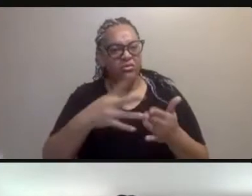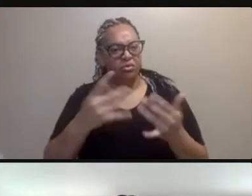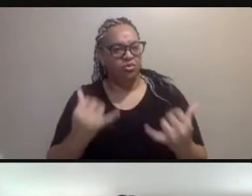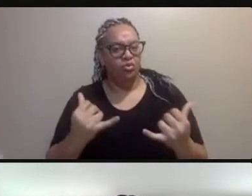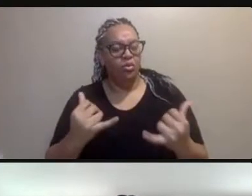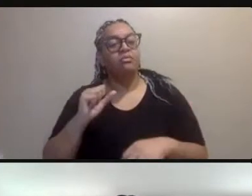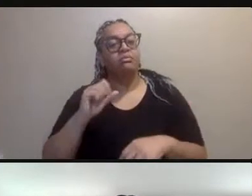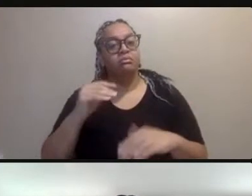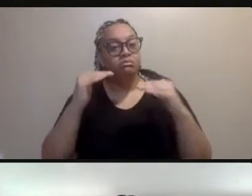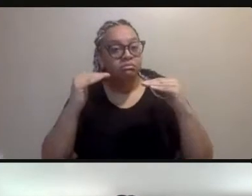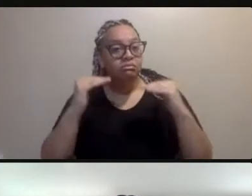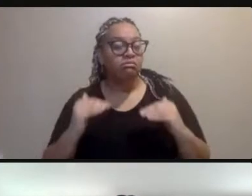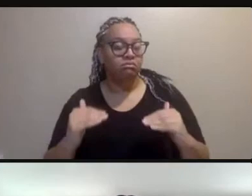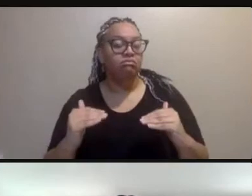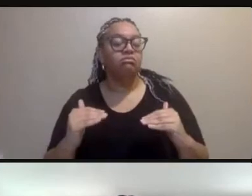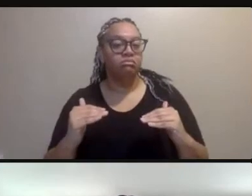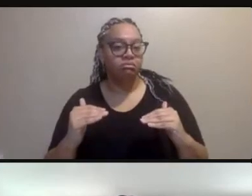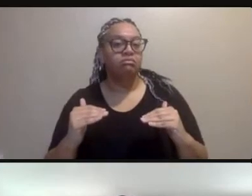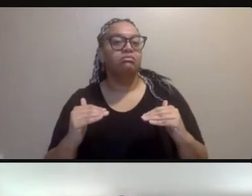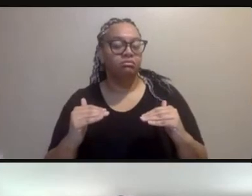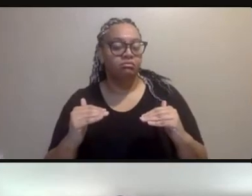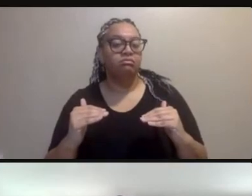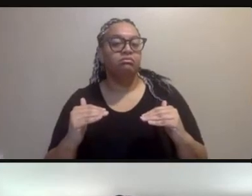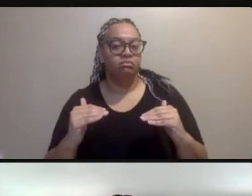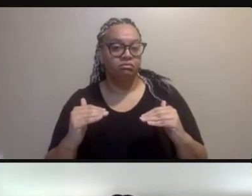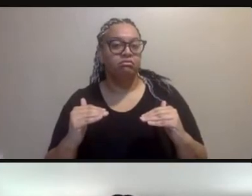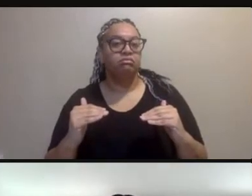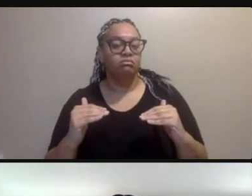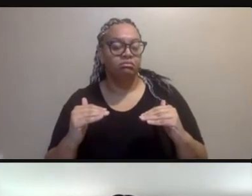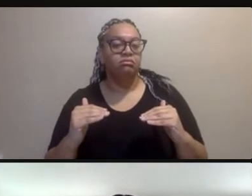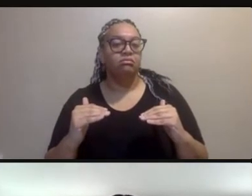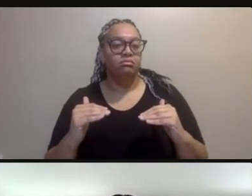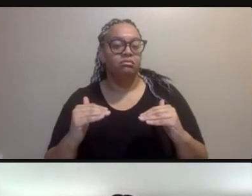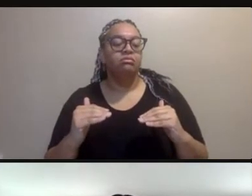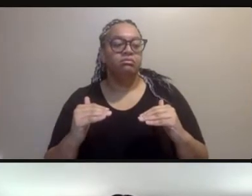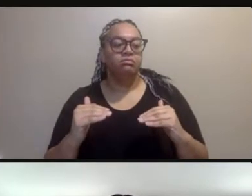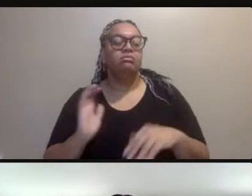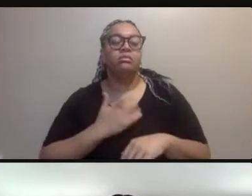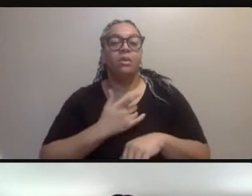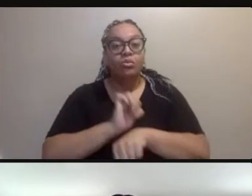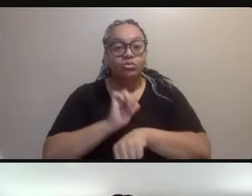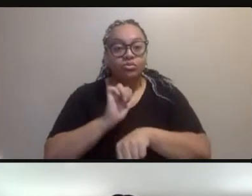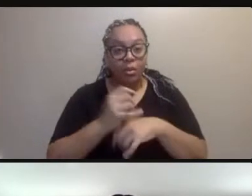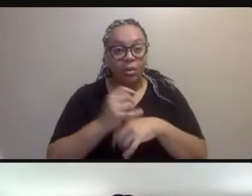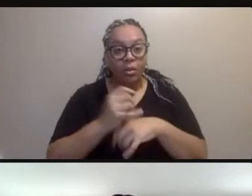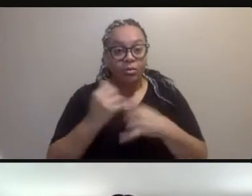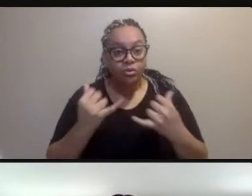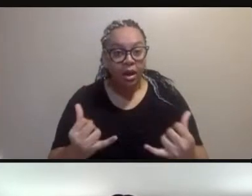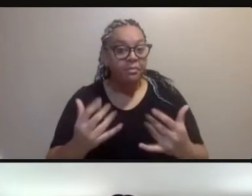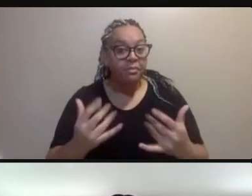DO YOU NOT THINK THERE ARE ANY